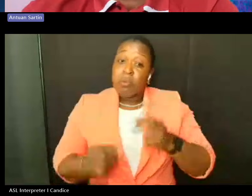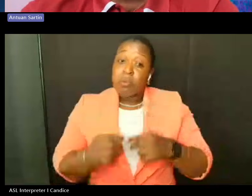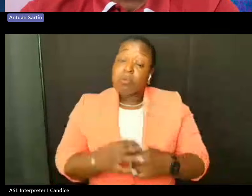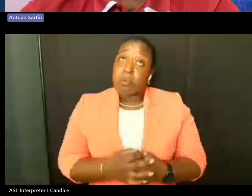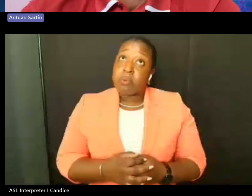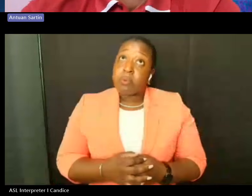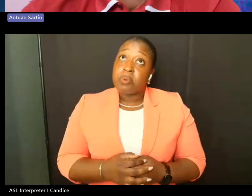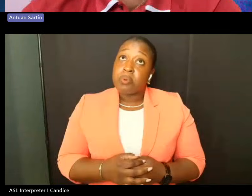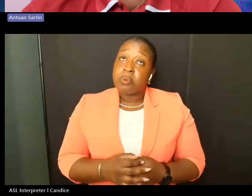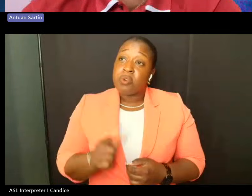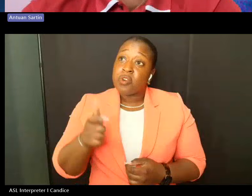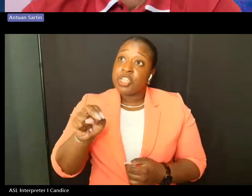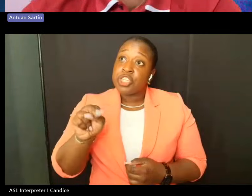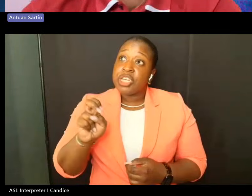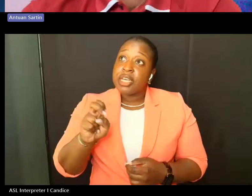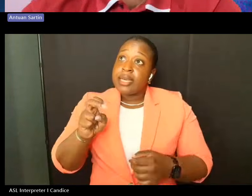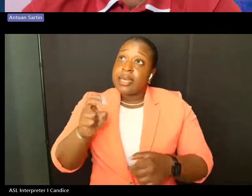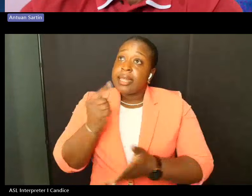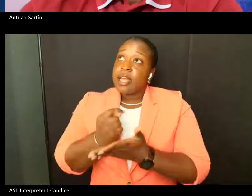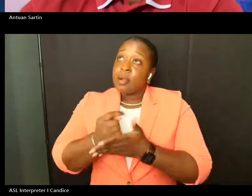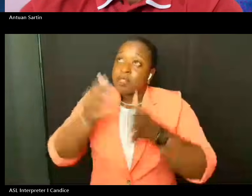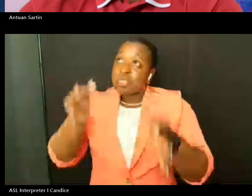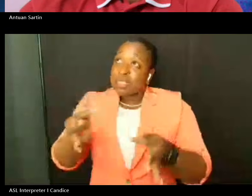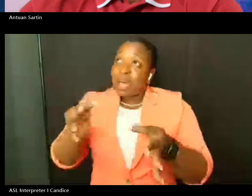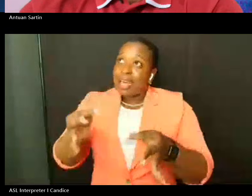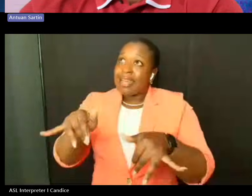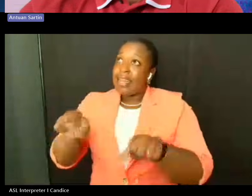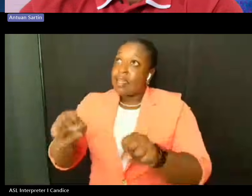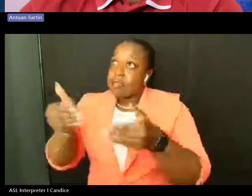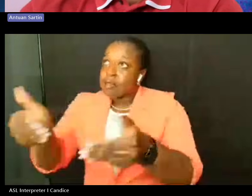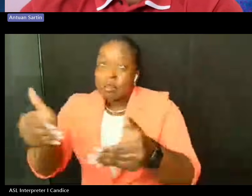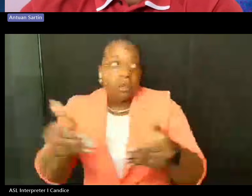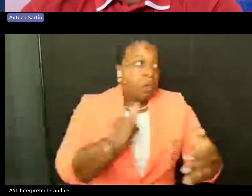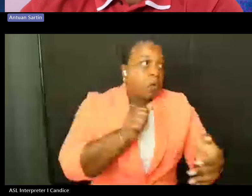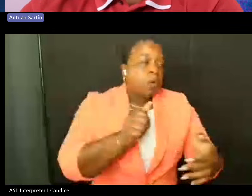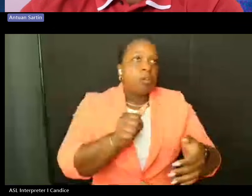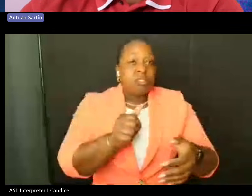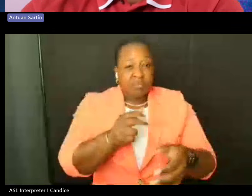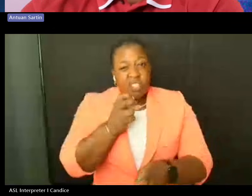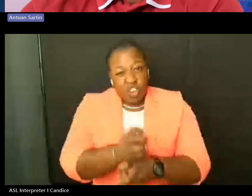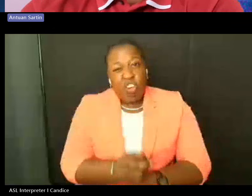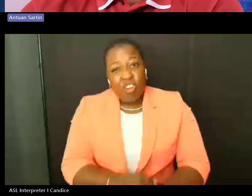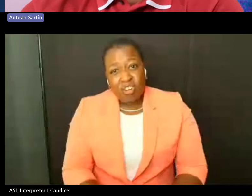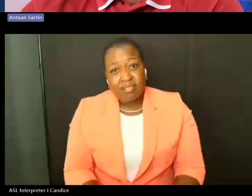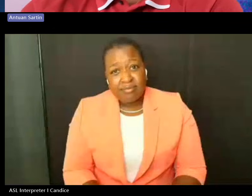been very, very challenging because ever since she was a child, I've always took her -- she's